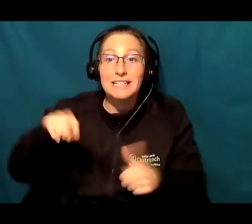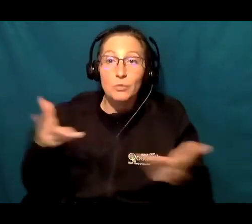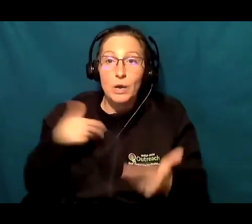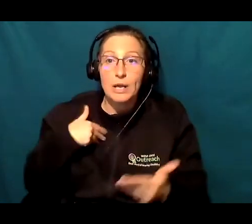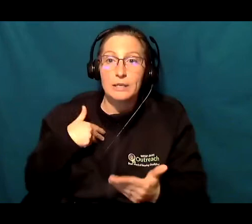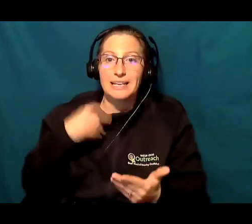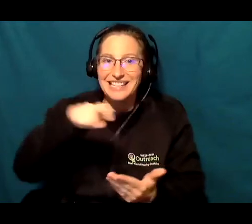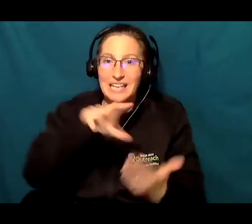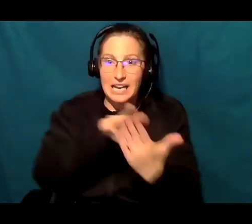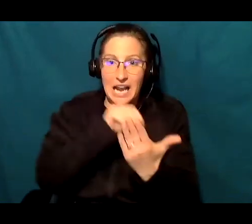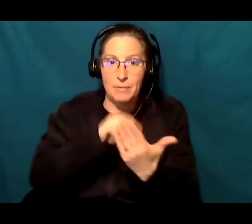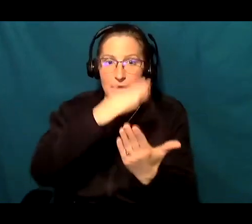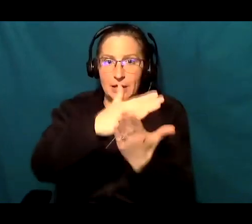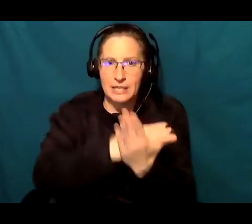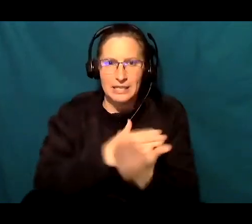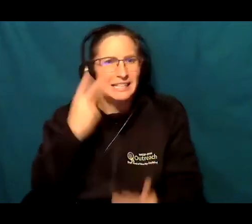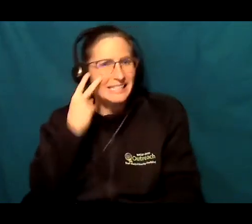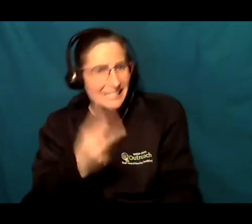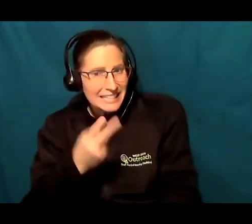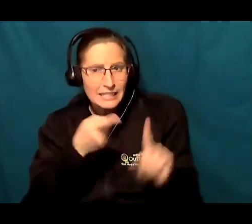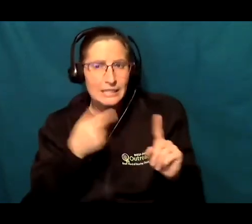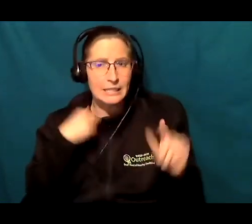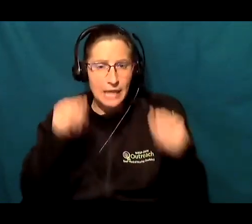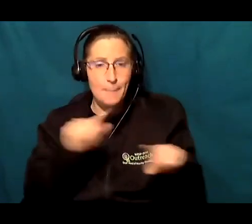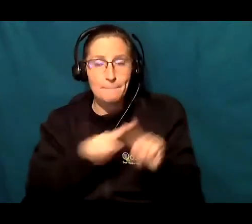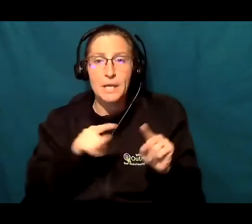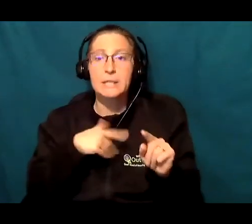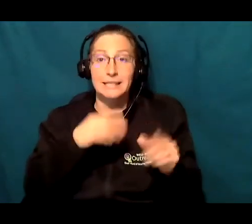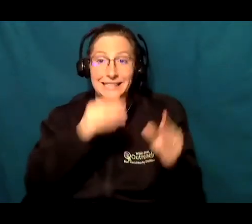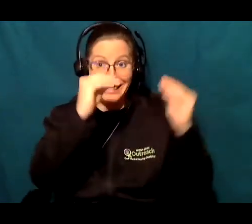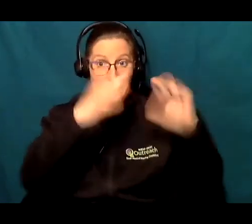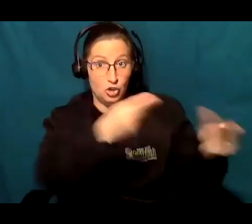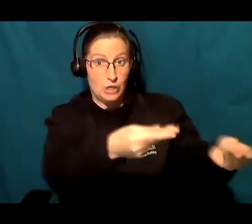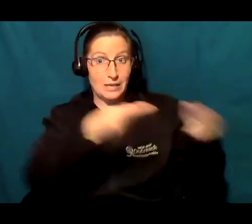And I don't know if you can see, I get it from the teacher.